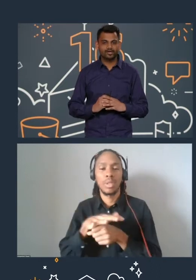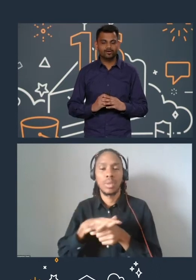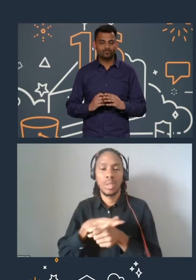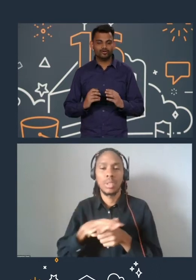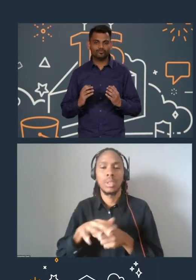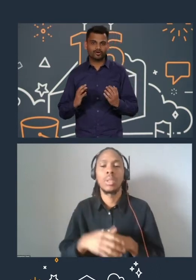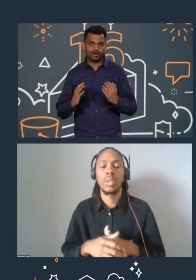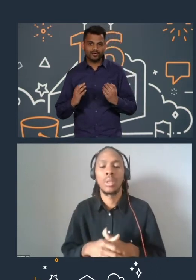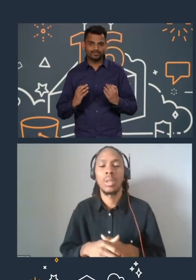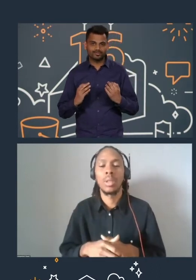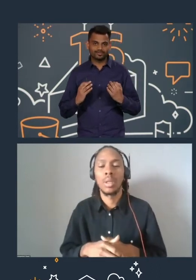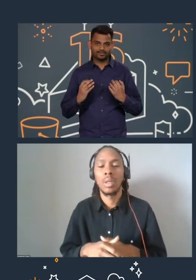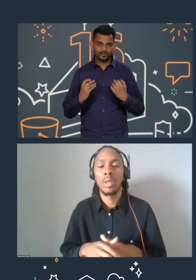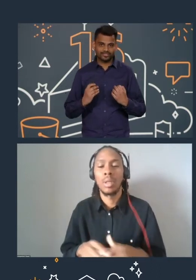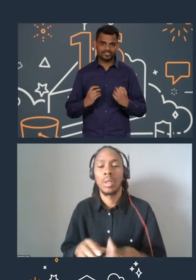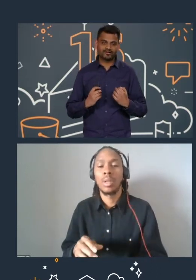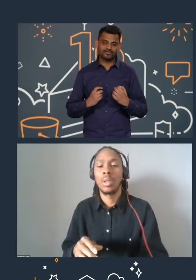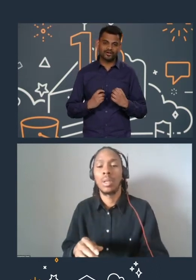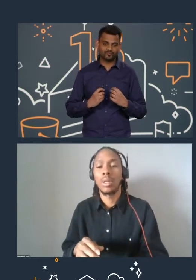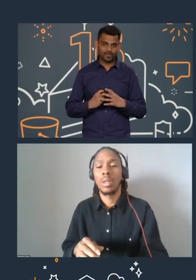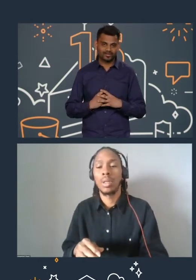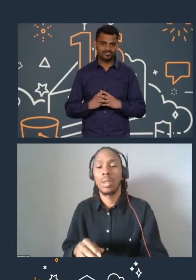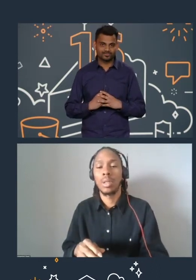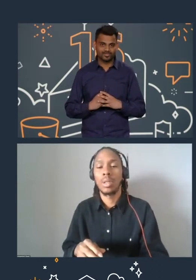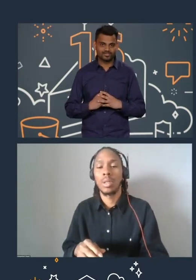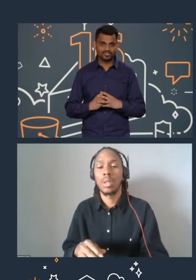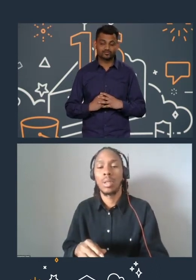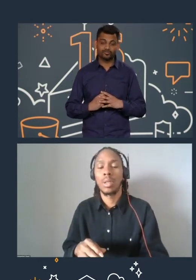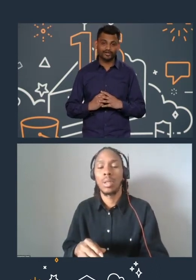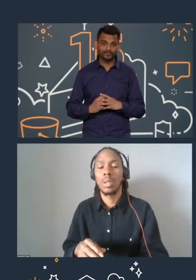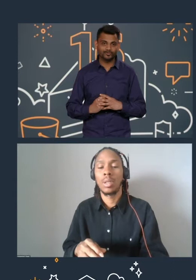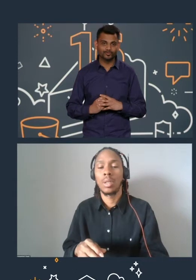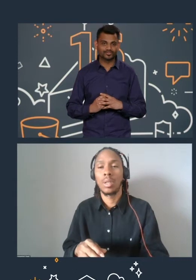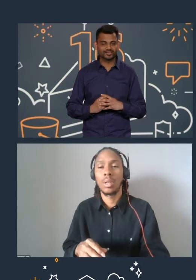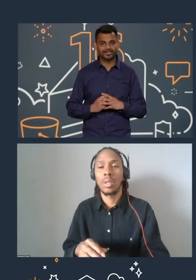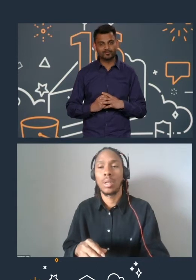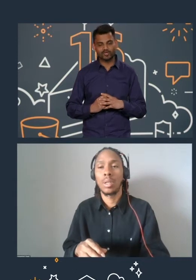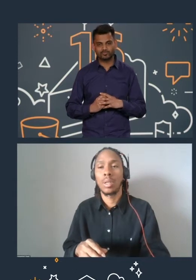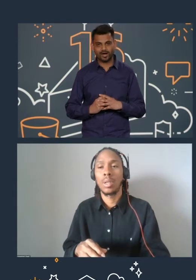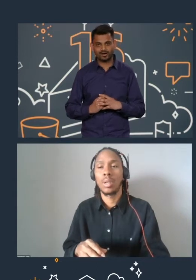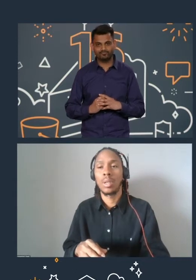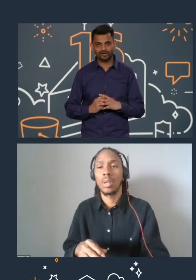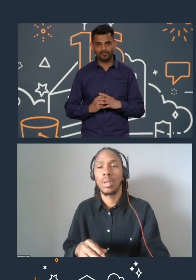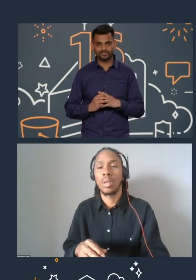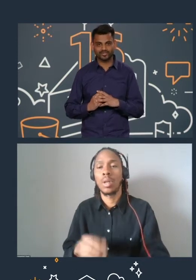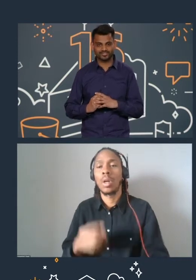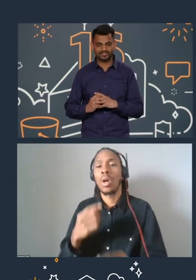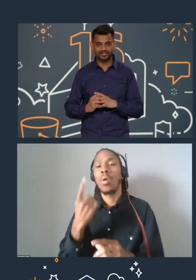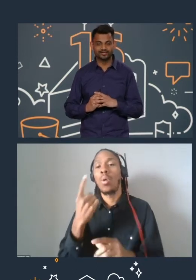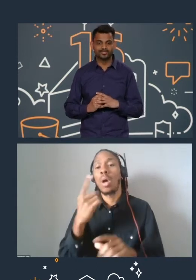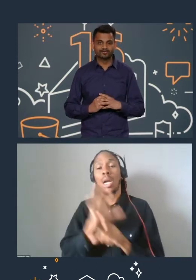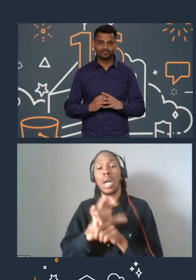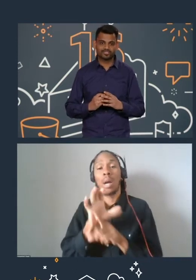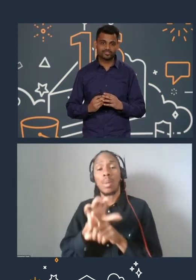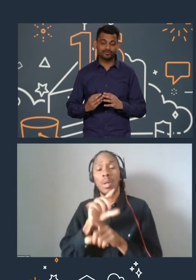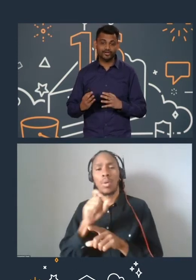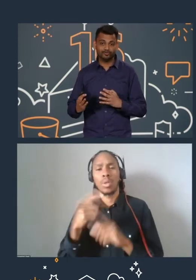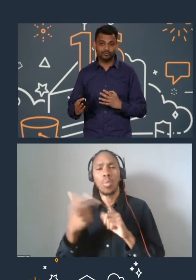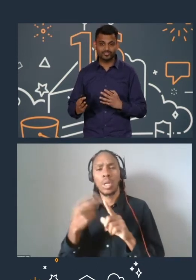So one of the common questions that we heard from our customers is when to use AWS Backup for Amazon S3 versus when to use